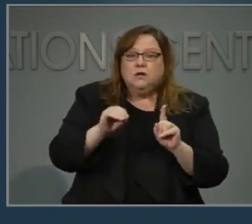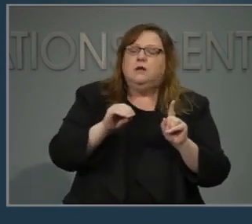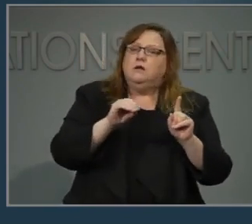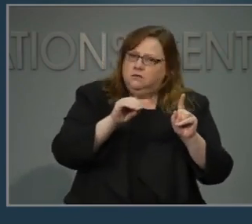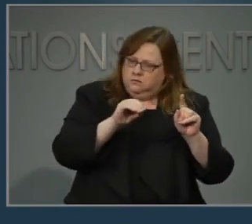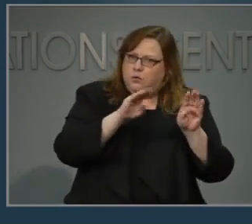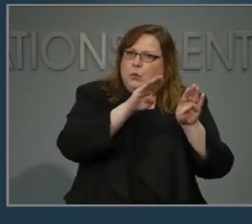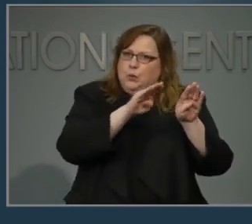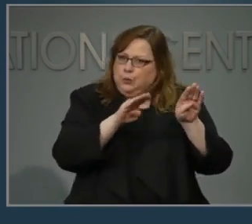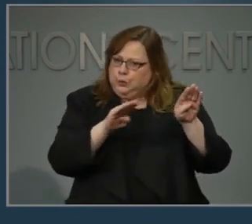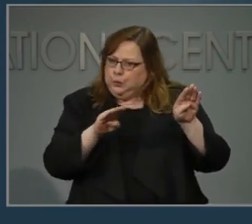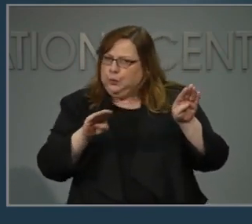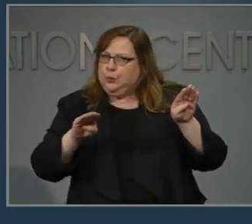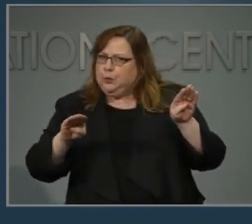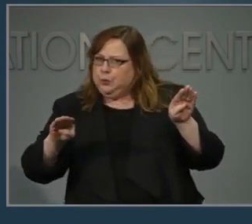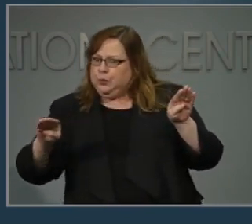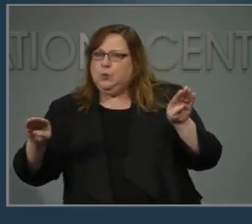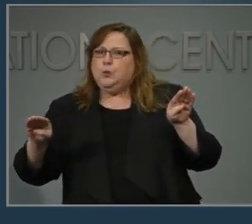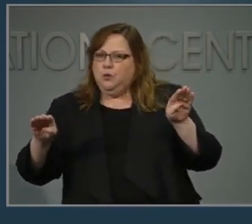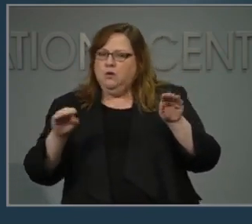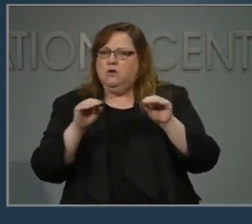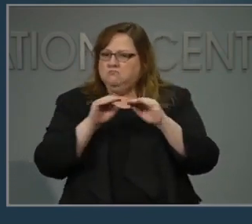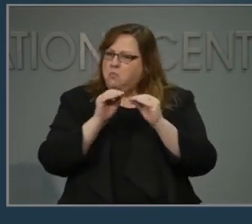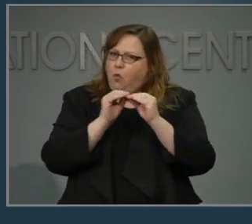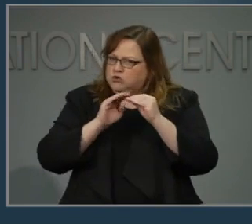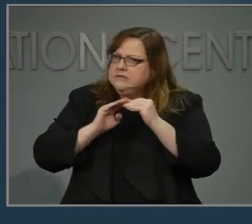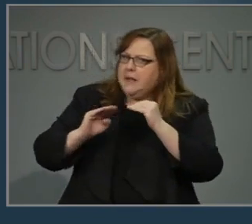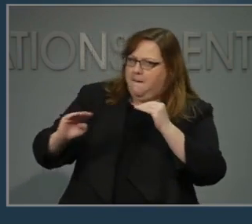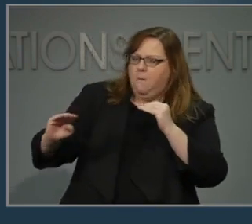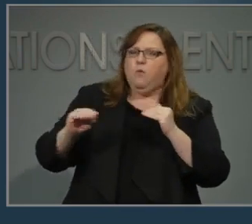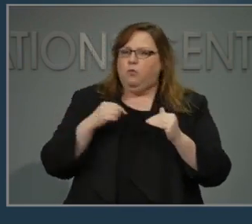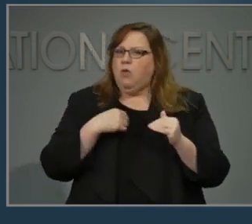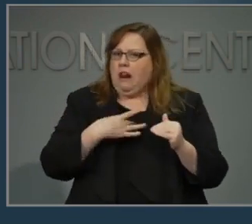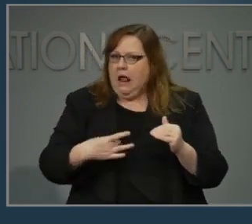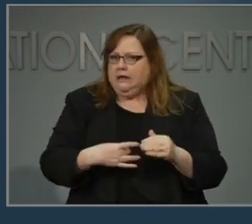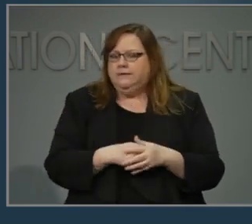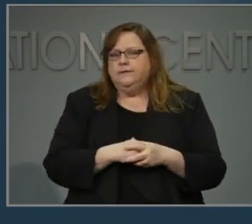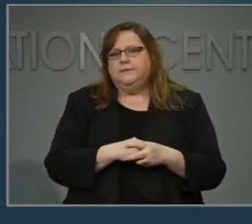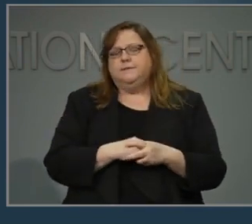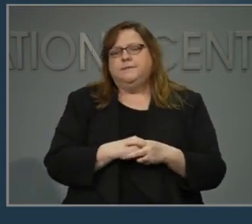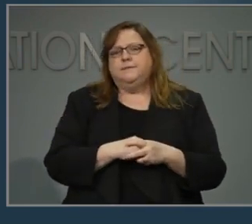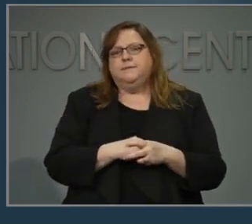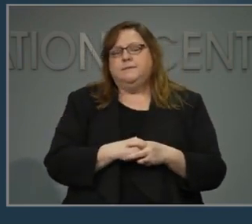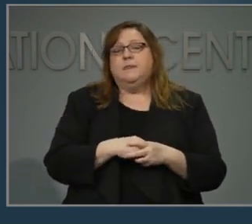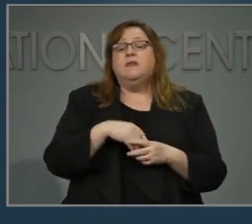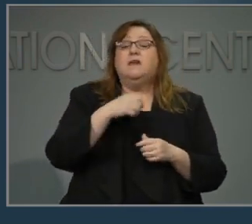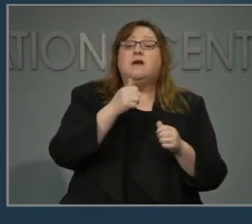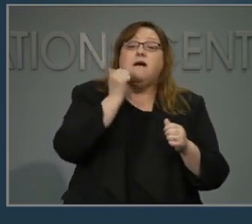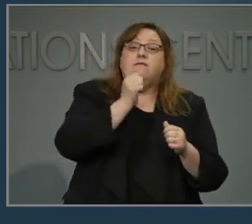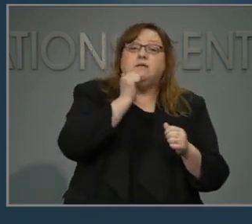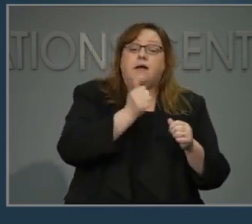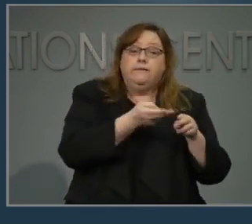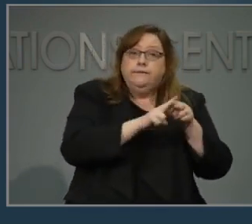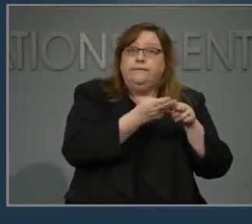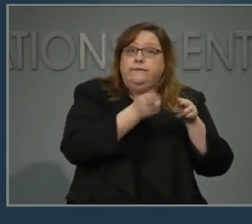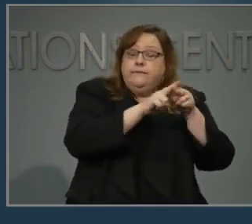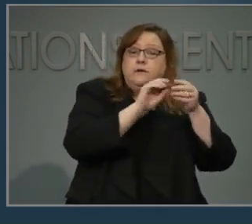YOU CAN SEE THE PERCENTAGE OF TOTAL TESTS THAT ARE POSITIVE HAS BEEN DECREASING AND IS STARTING TO LEVEL.